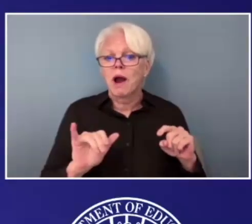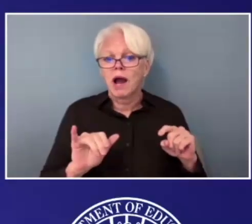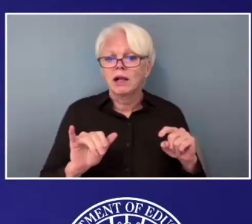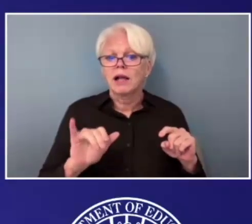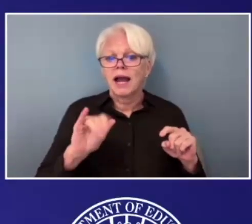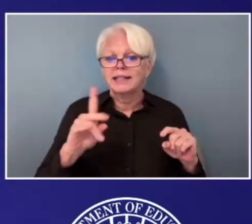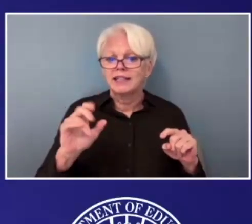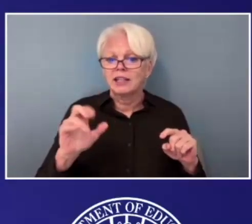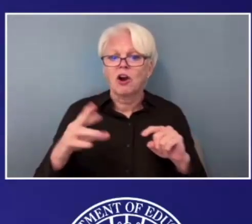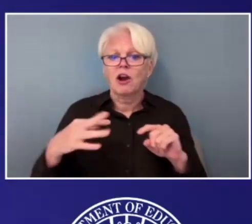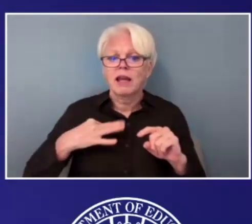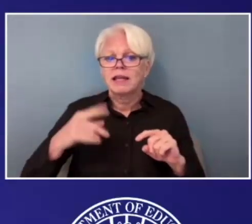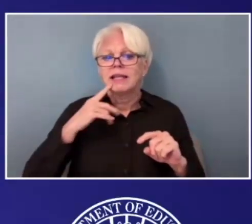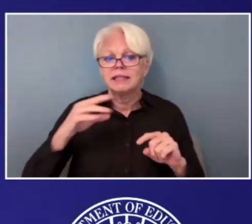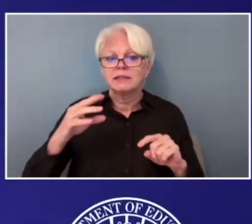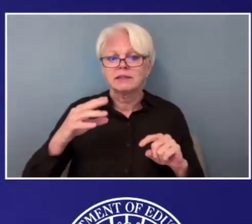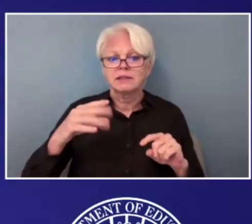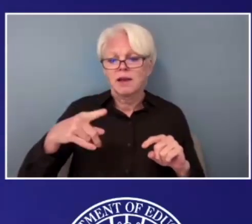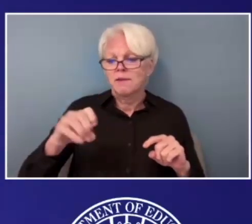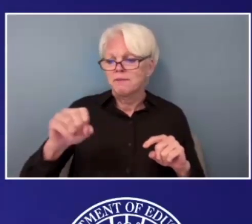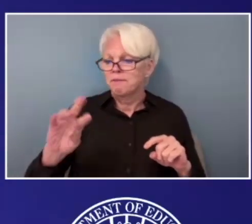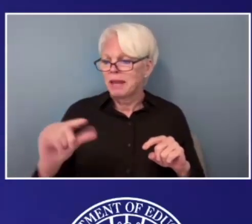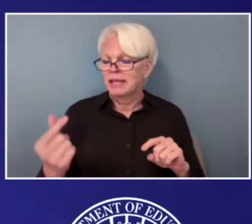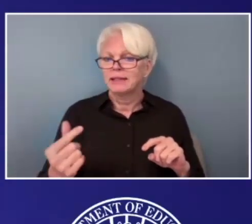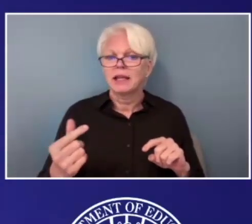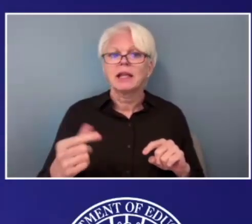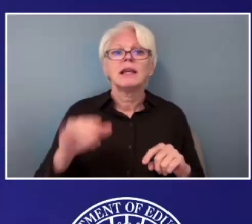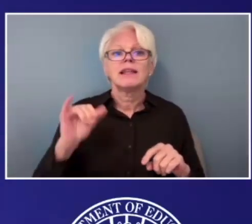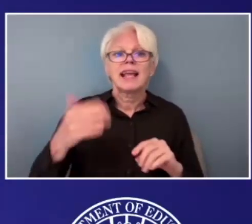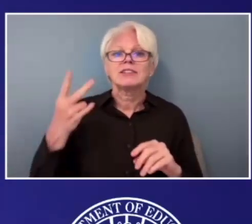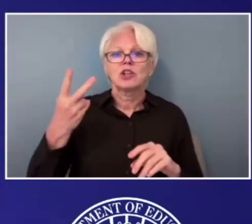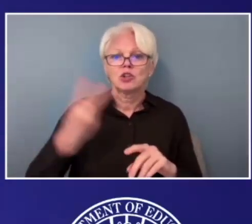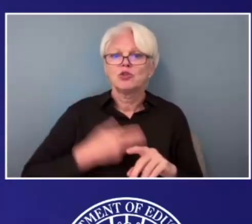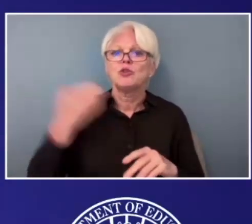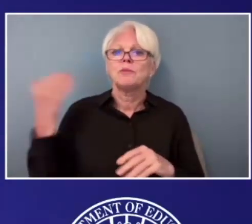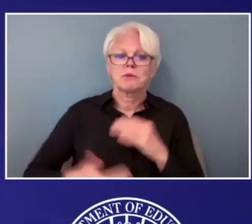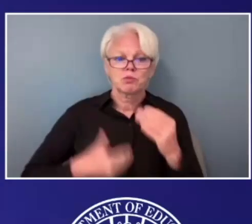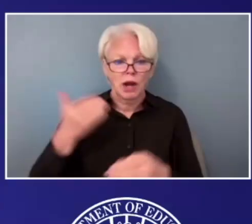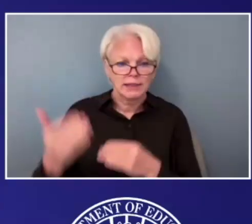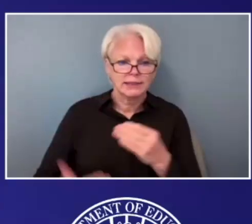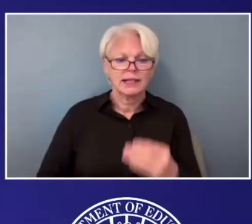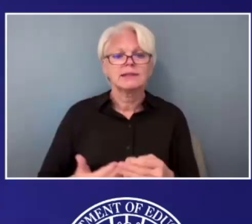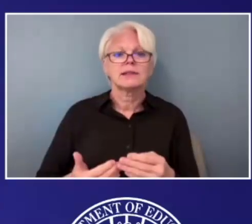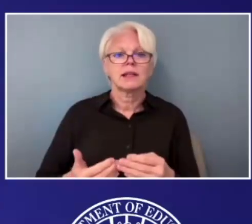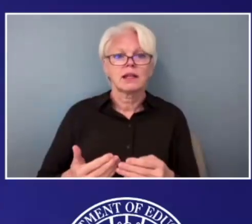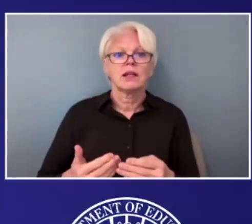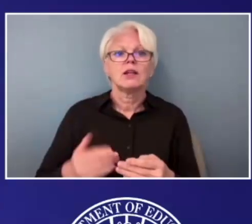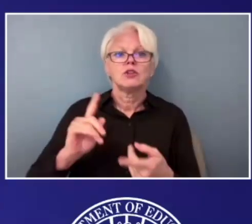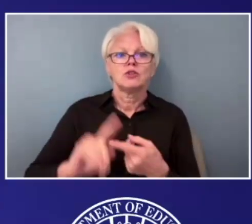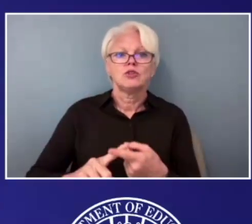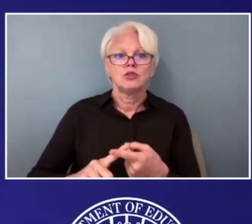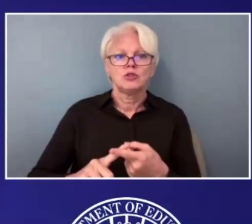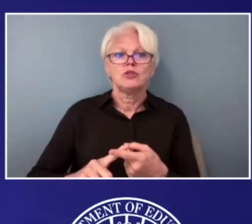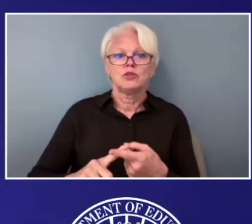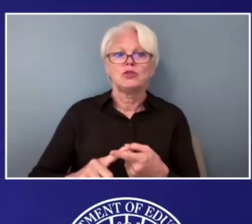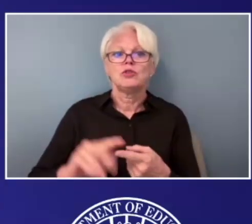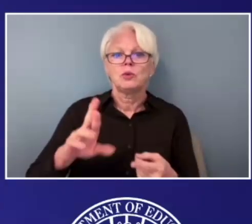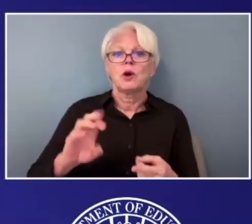forbearance limit? It's a two-month processing into a repayment plan forbearance. So it's two months.